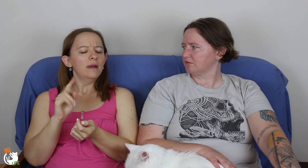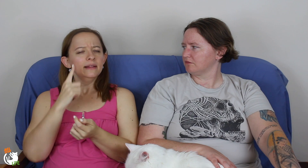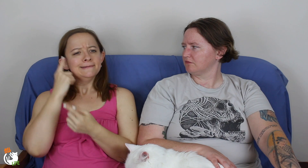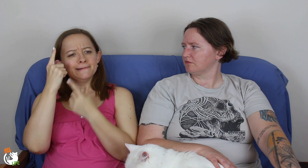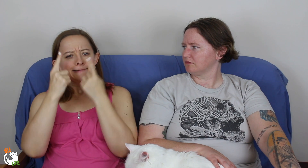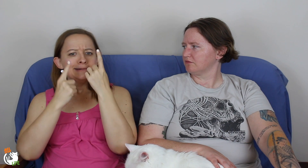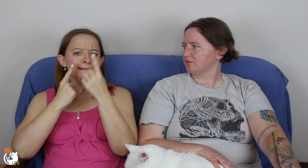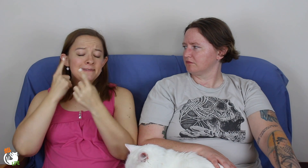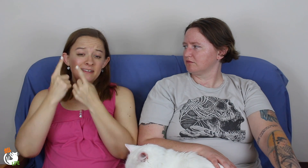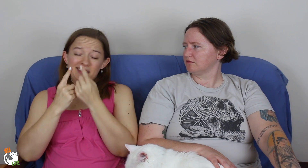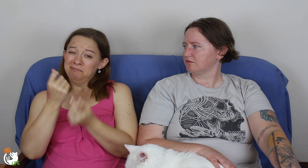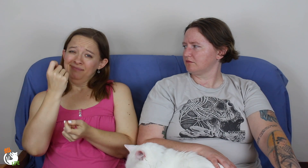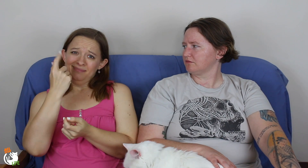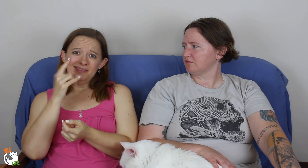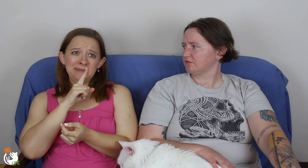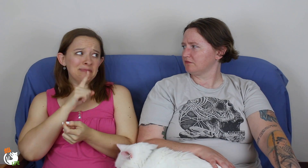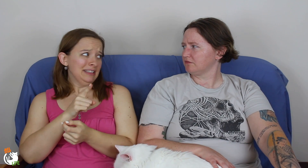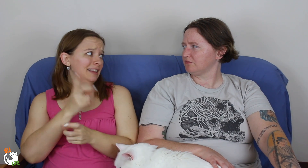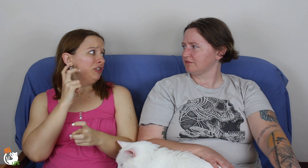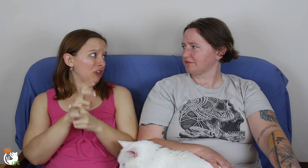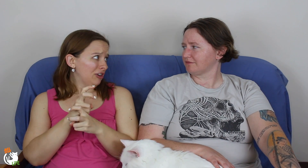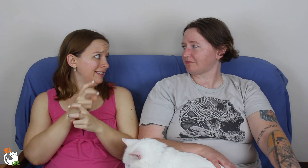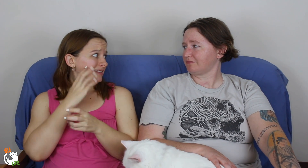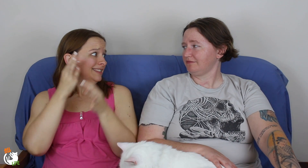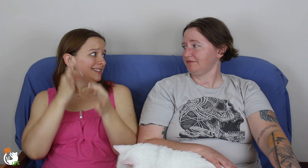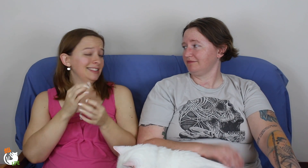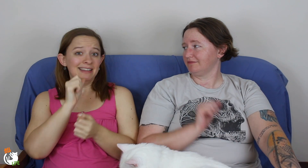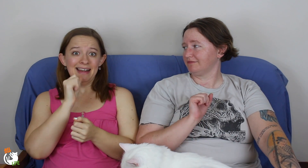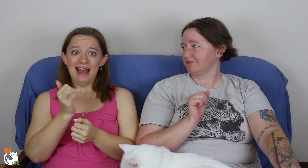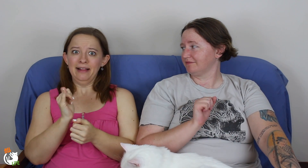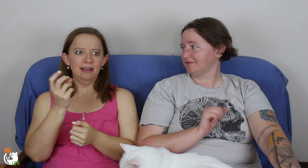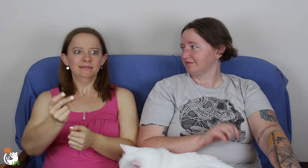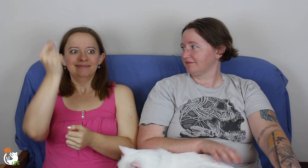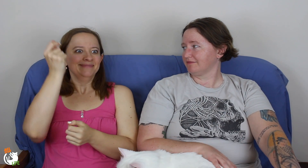Then after that it kind of got us thinking and understand this was a really hard decision.